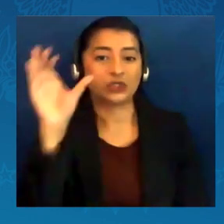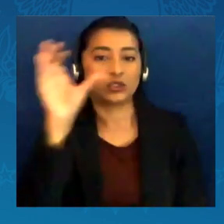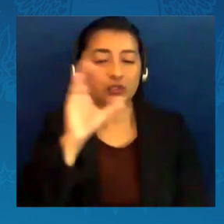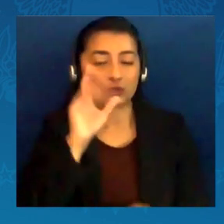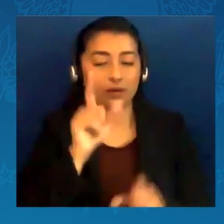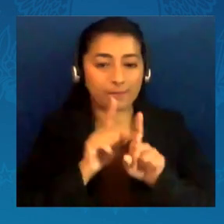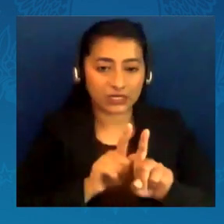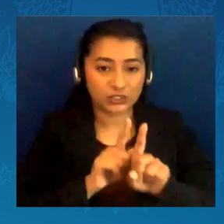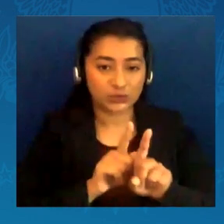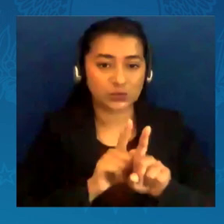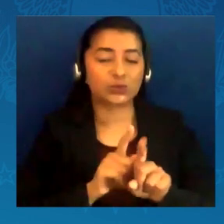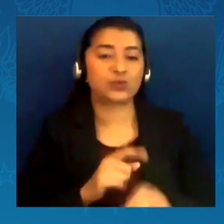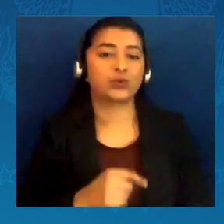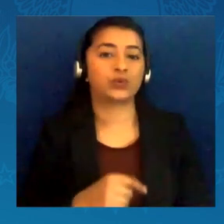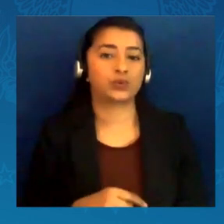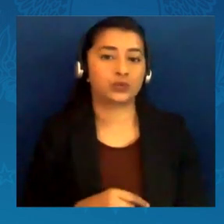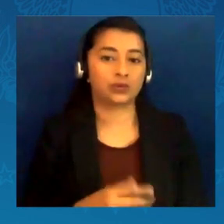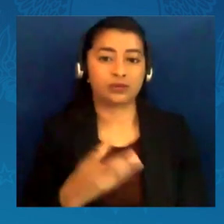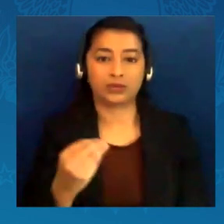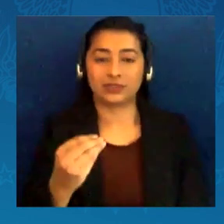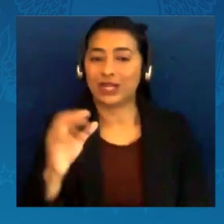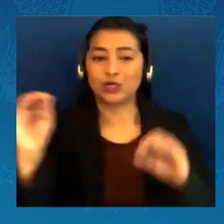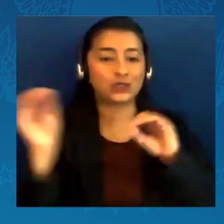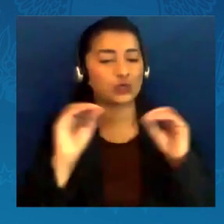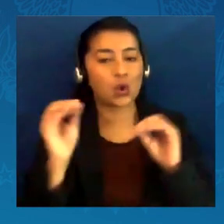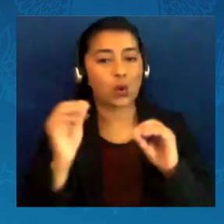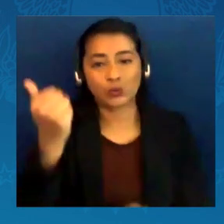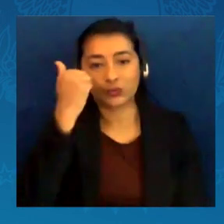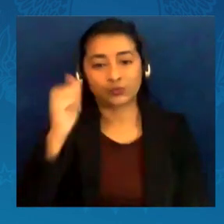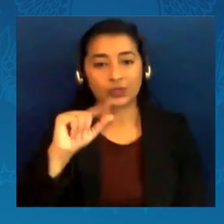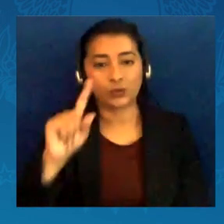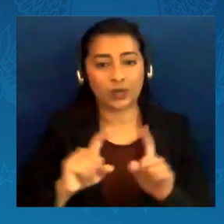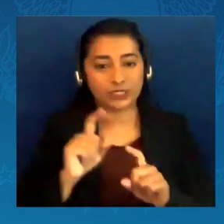and that there are no stupid questions you can ask, just learn it all.